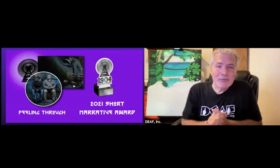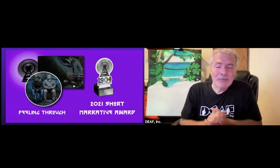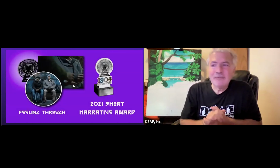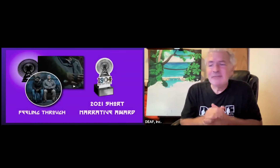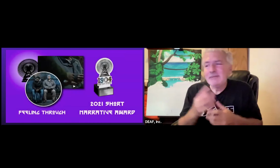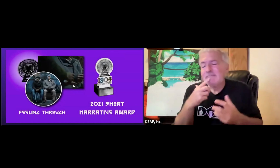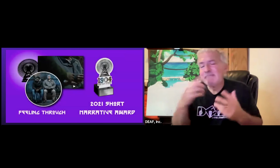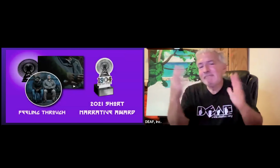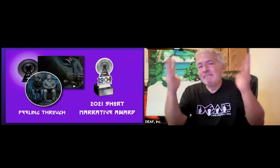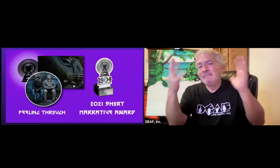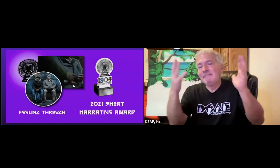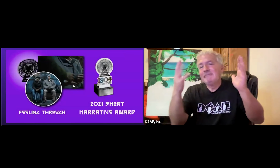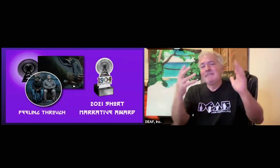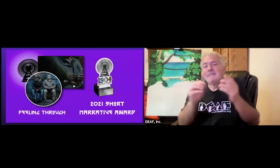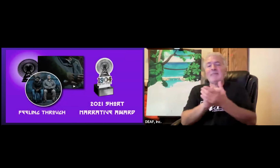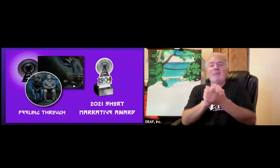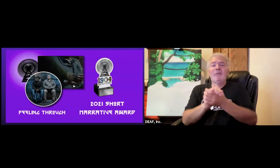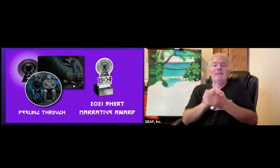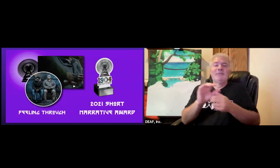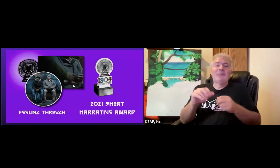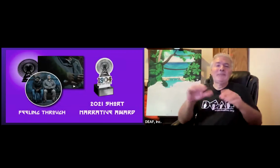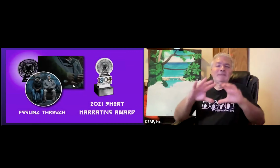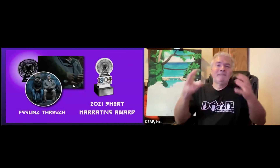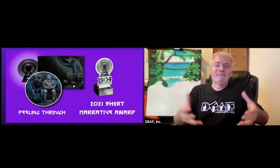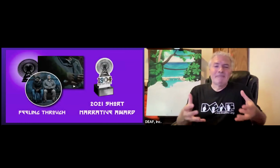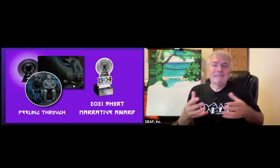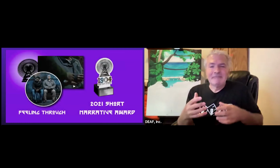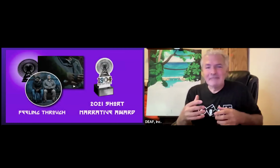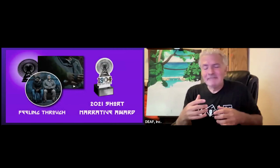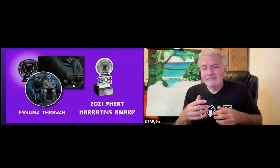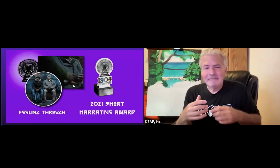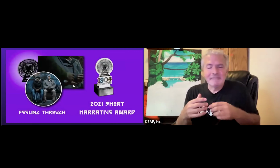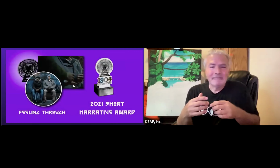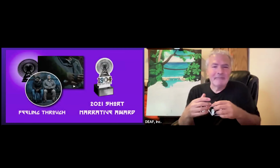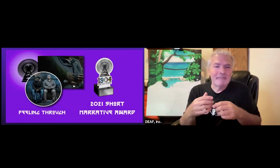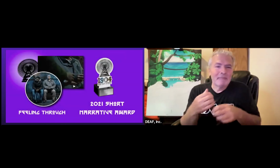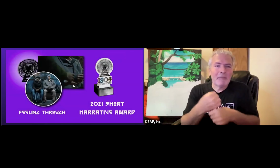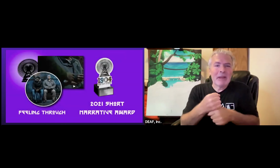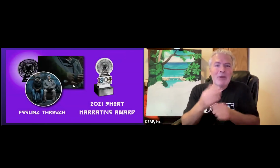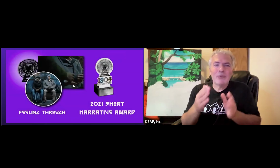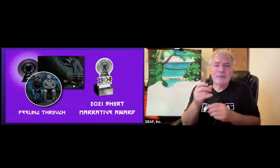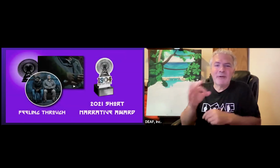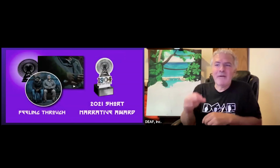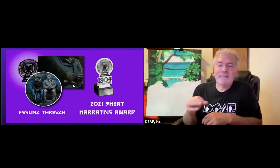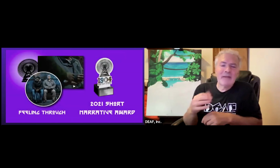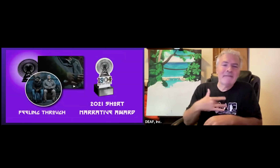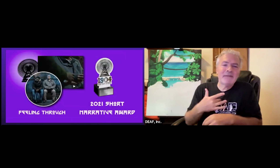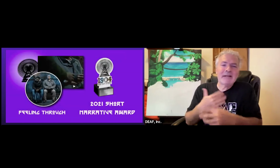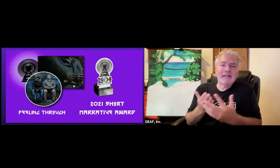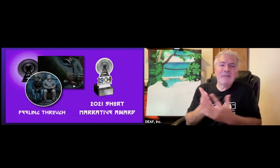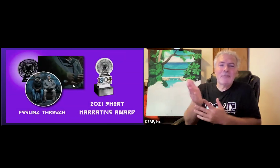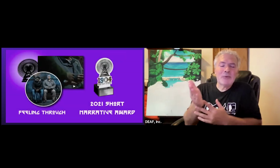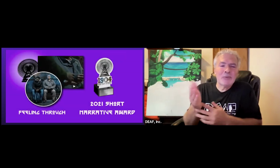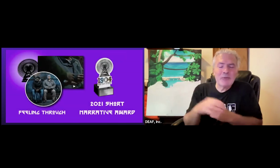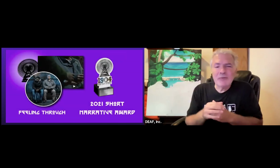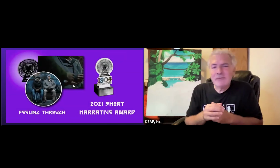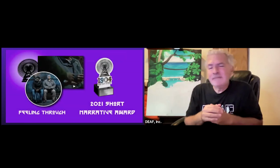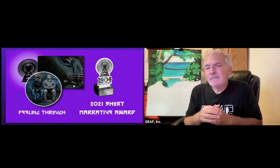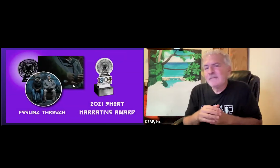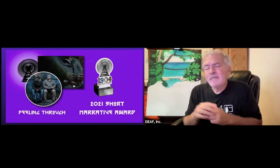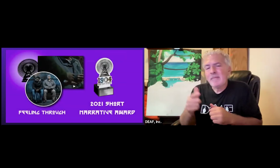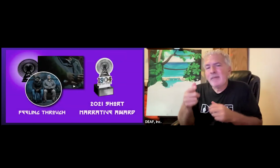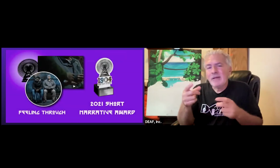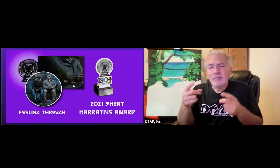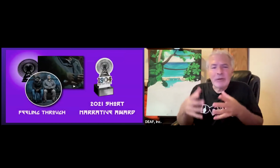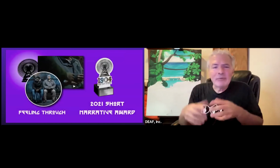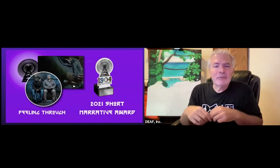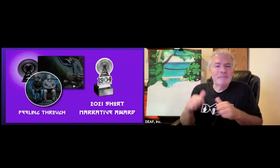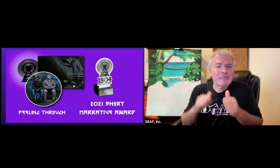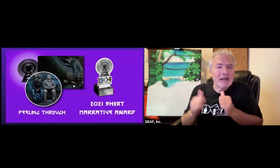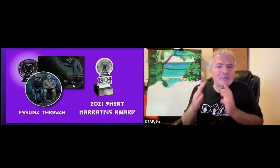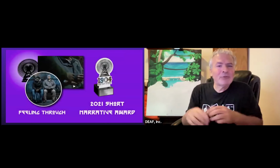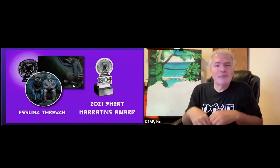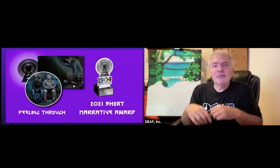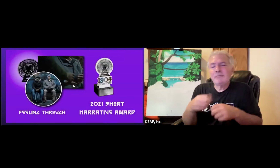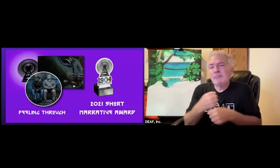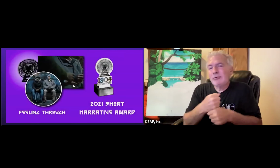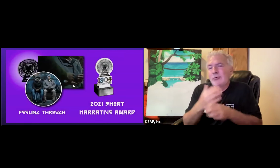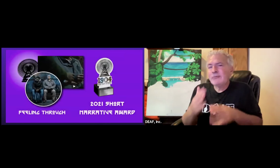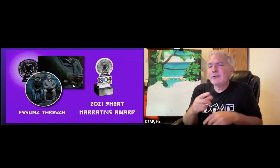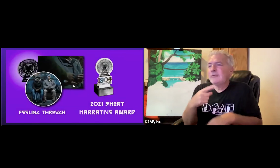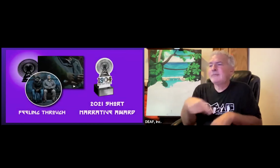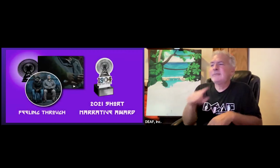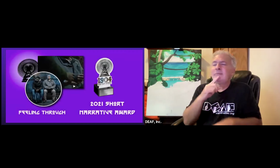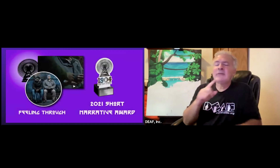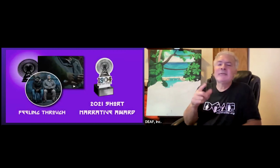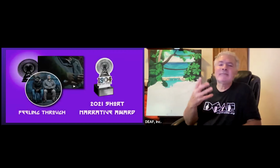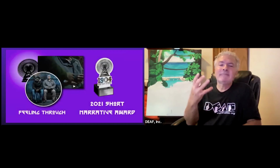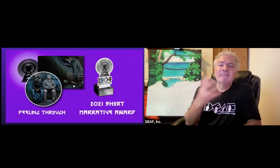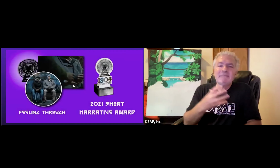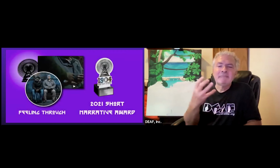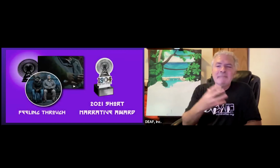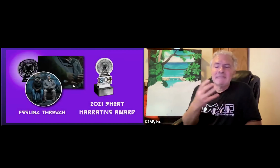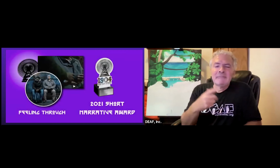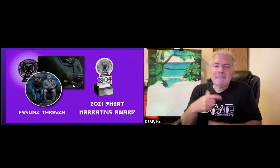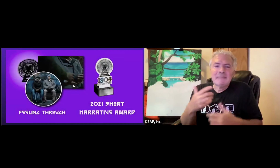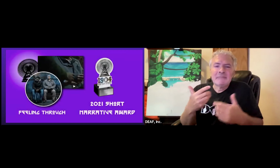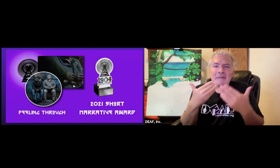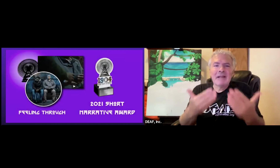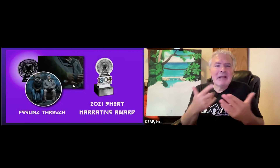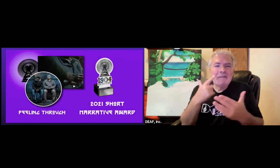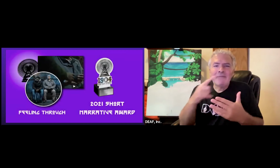Congratulations to everyone involved. Everyone involved in making this movie, yes. The actors, the directors, everyone.